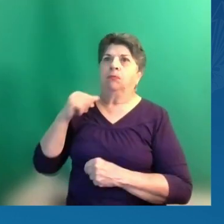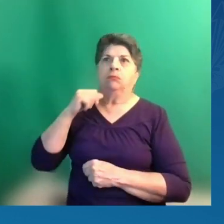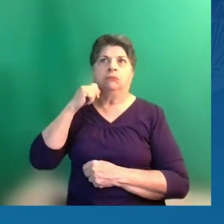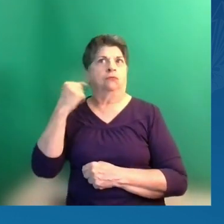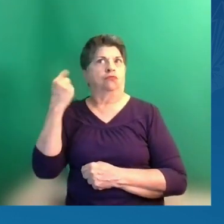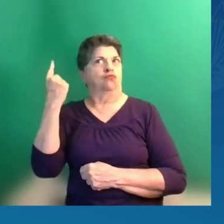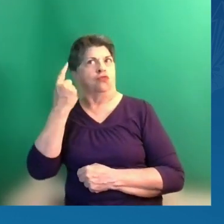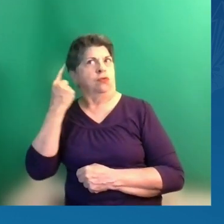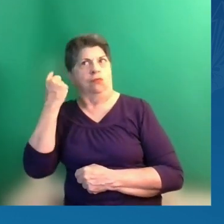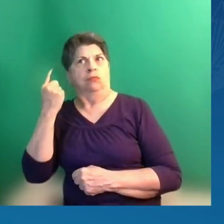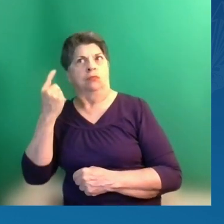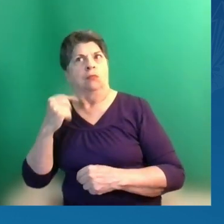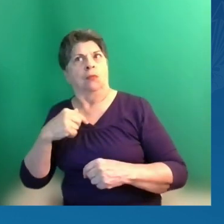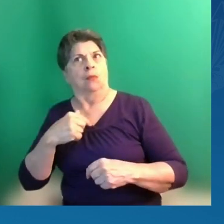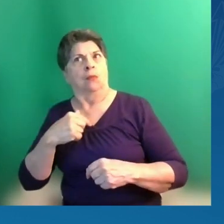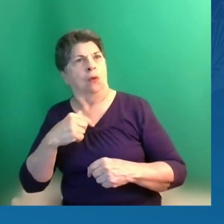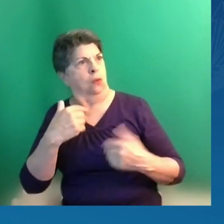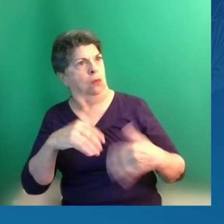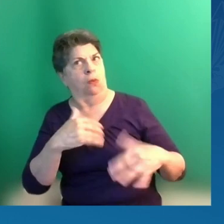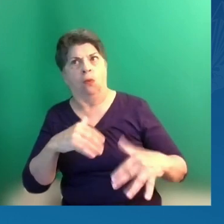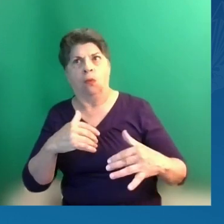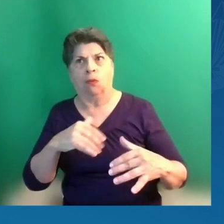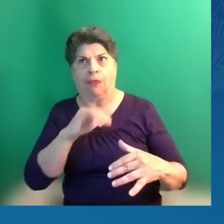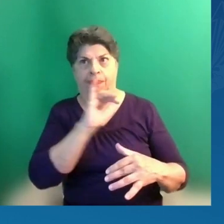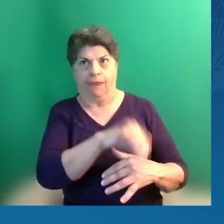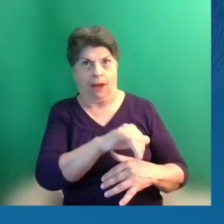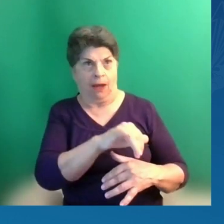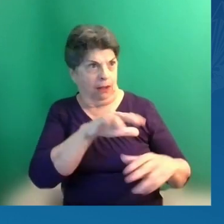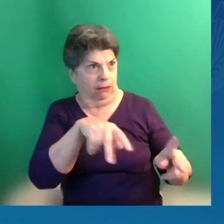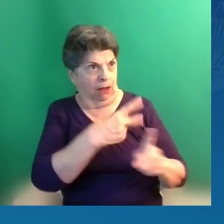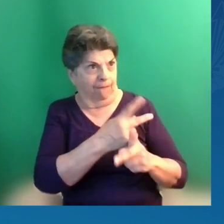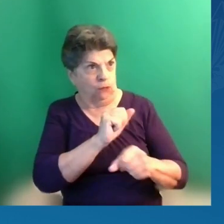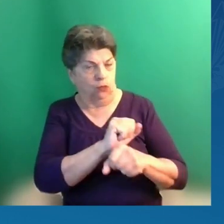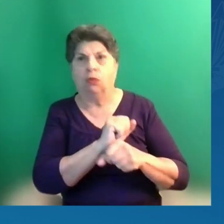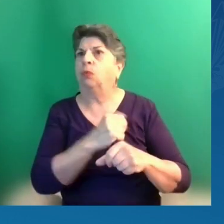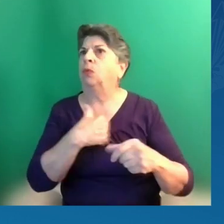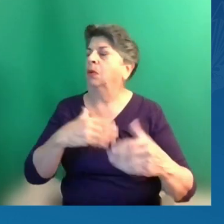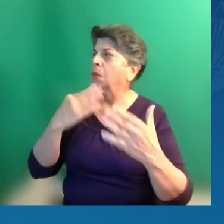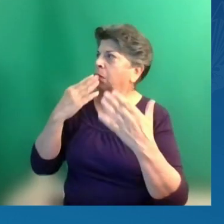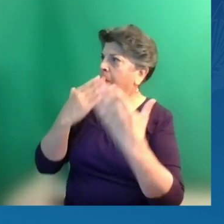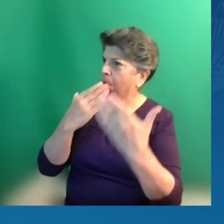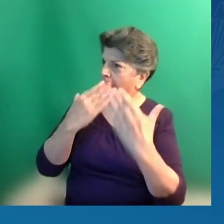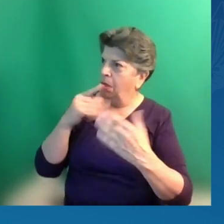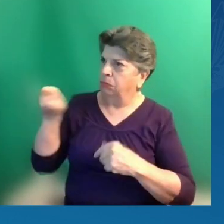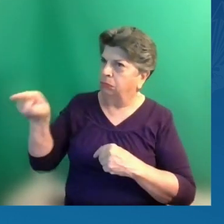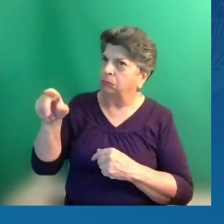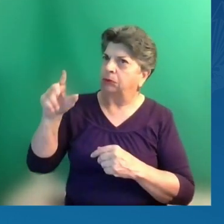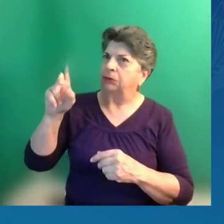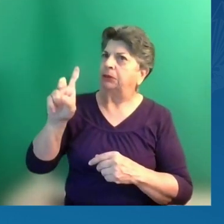for the invitation to speak today. The vice president has long been an advocate on water security,